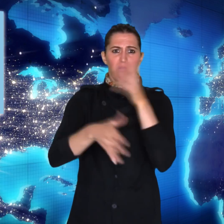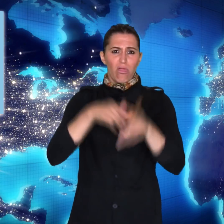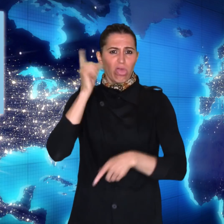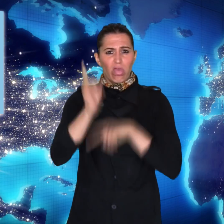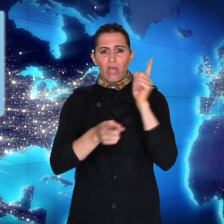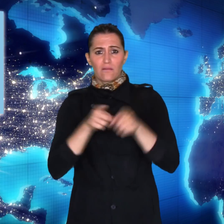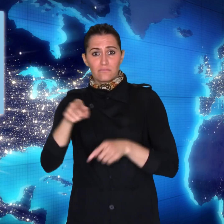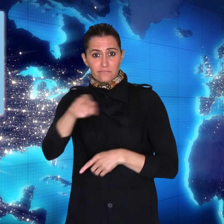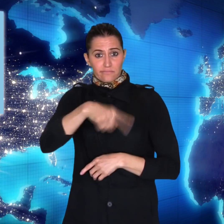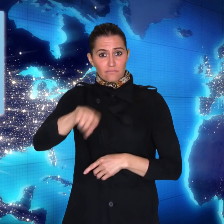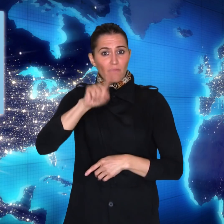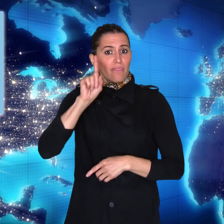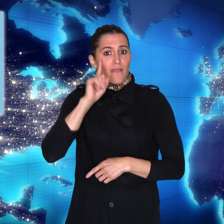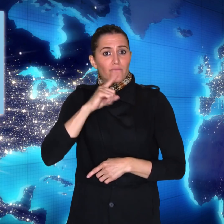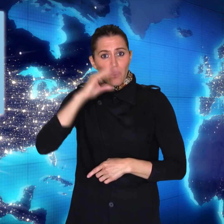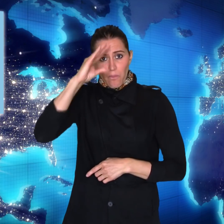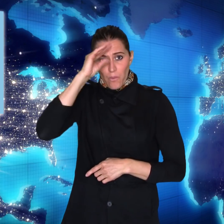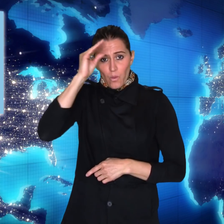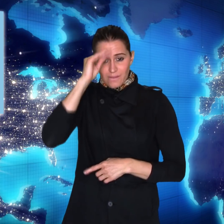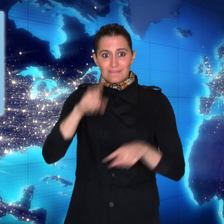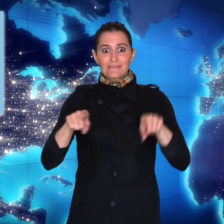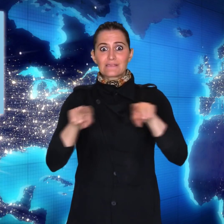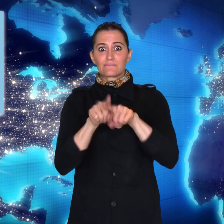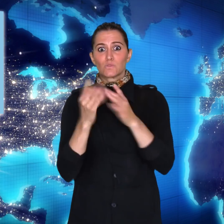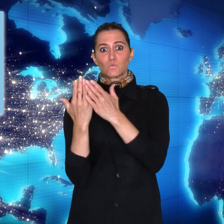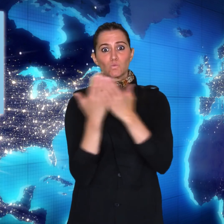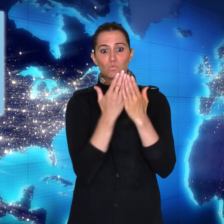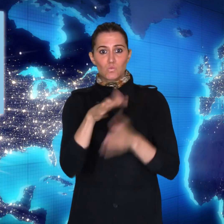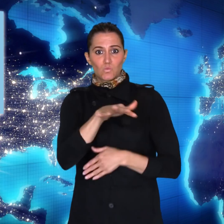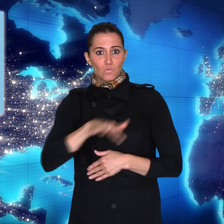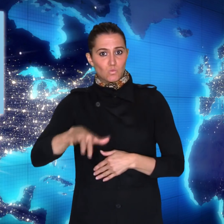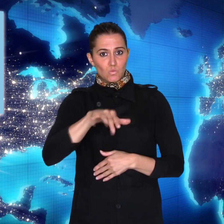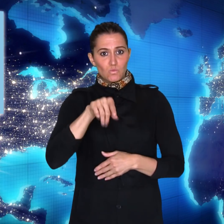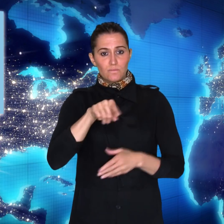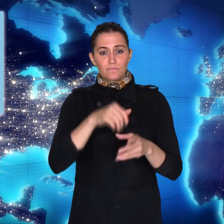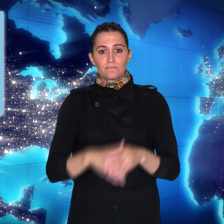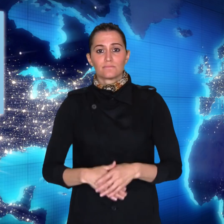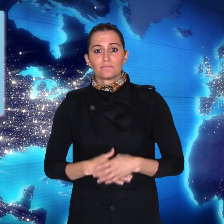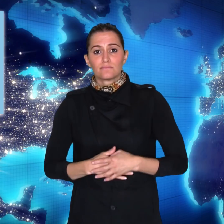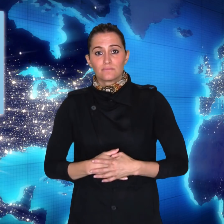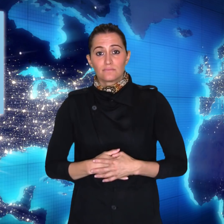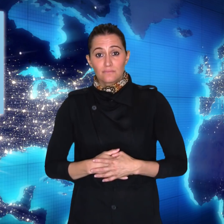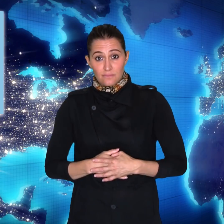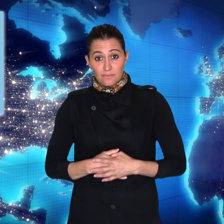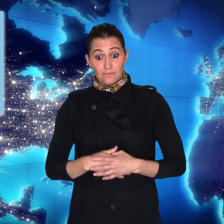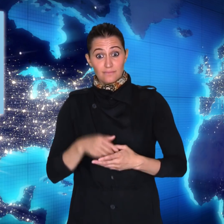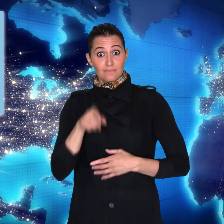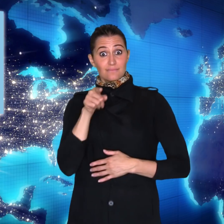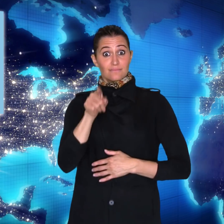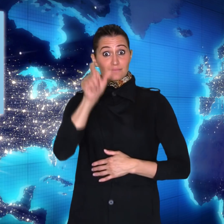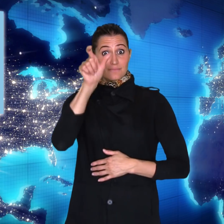He was subsequently arrested and